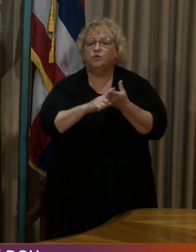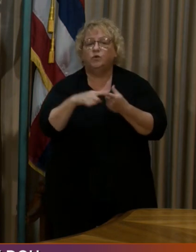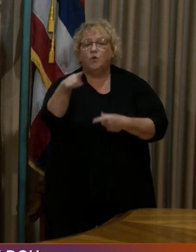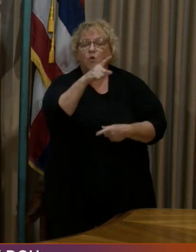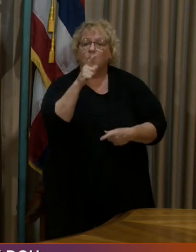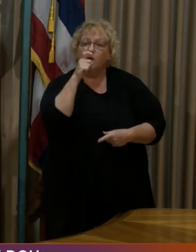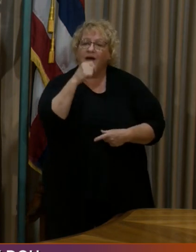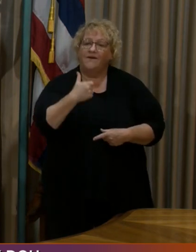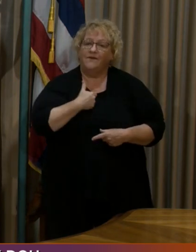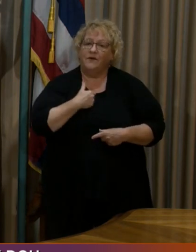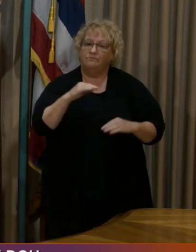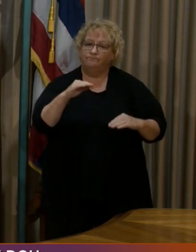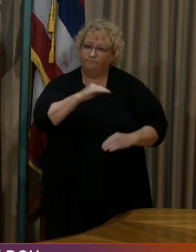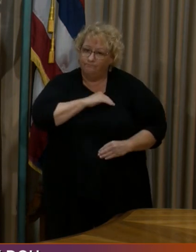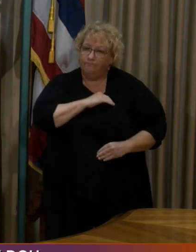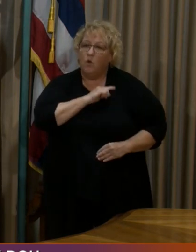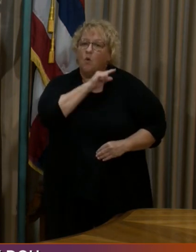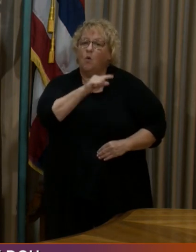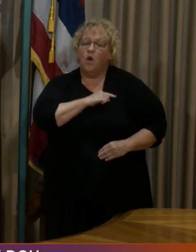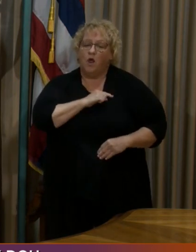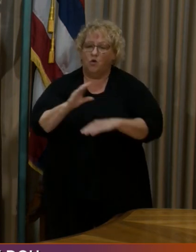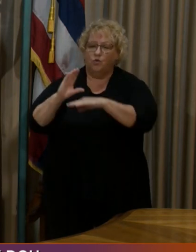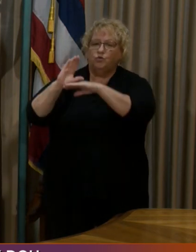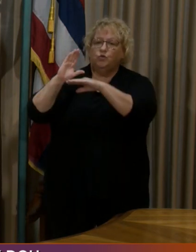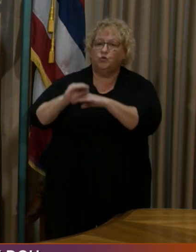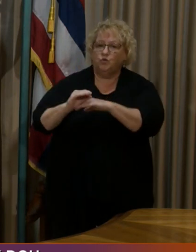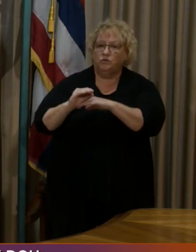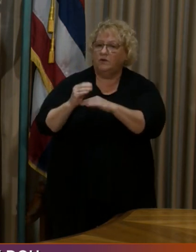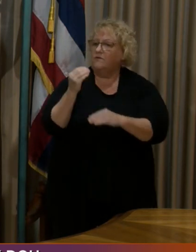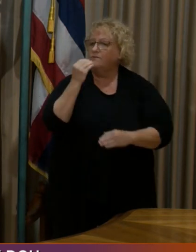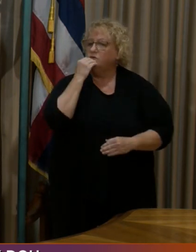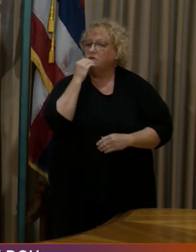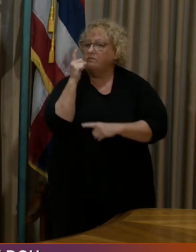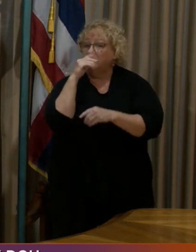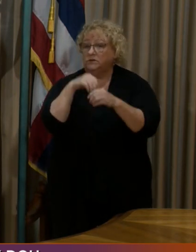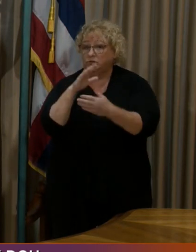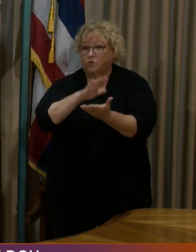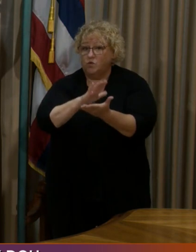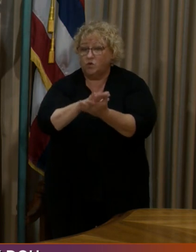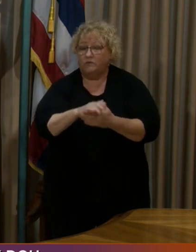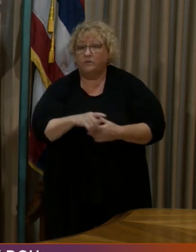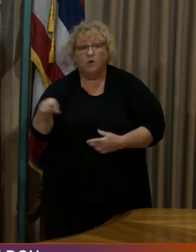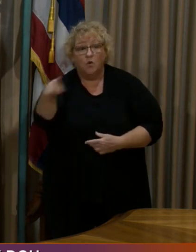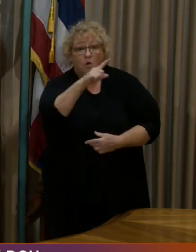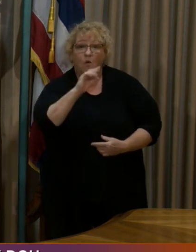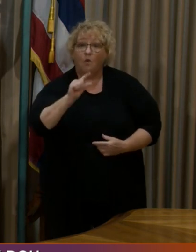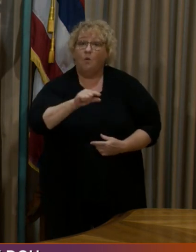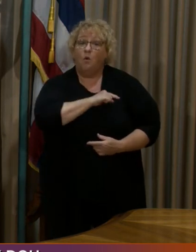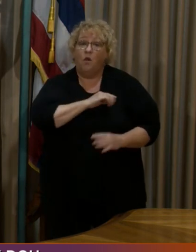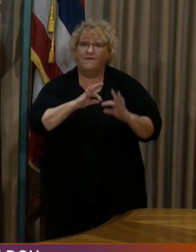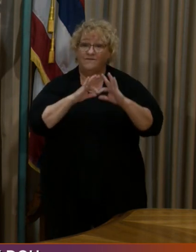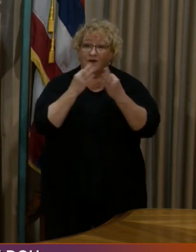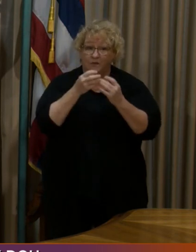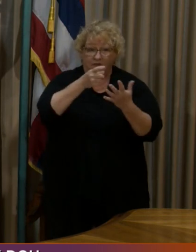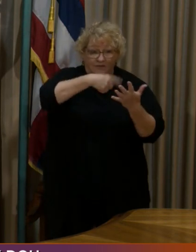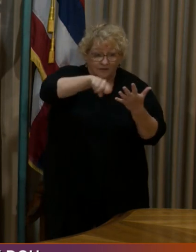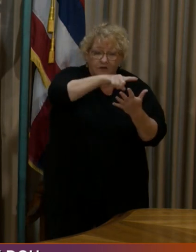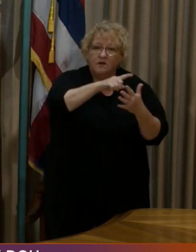WILL BE AVAILABLE TO HELP CHILDREN WHO QUALIFY FOR FREE AND REDUCED PRICE MEET SCHOOL